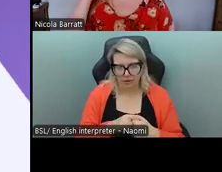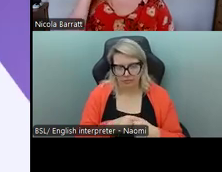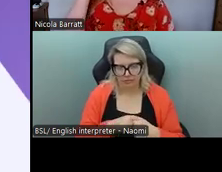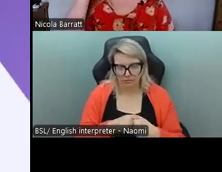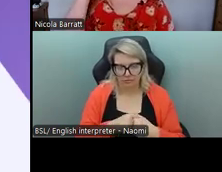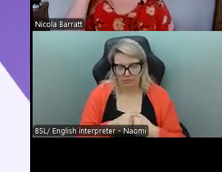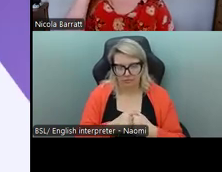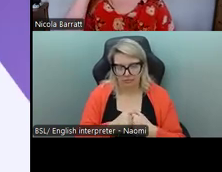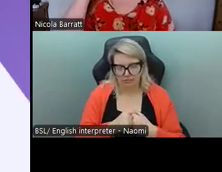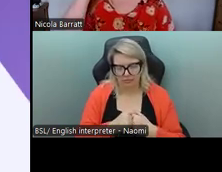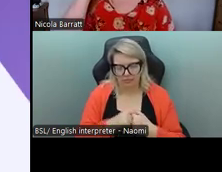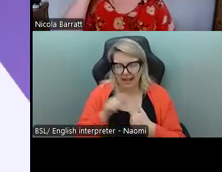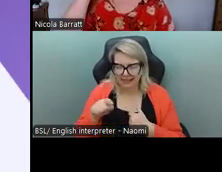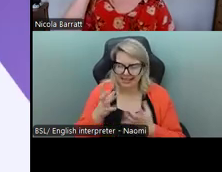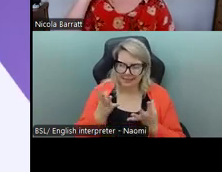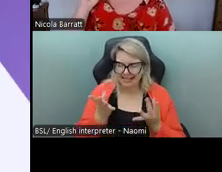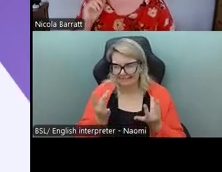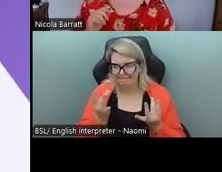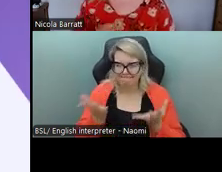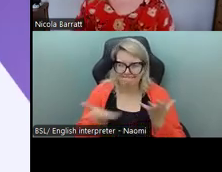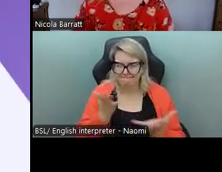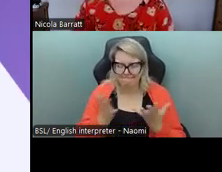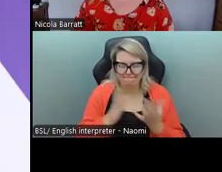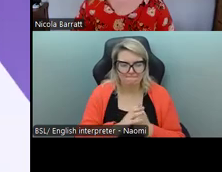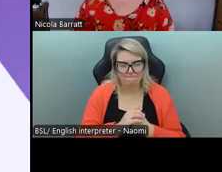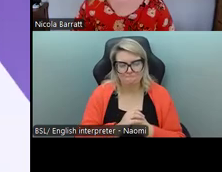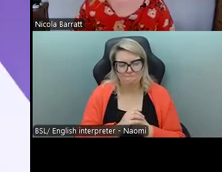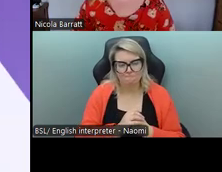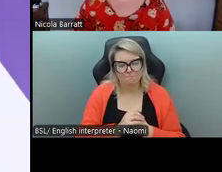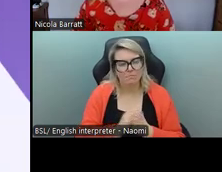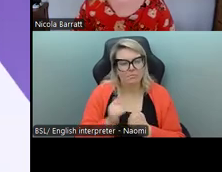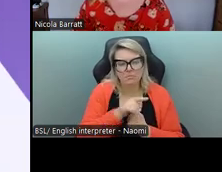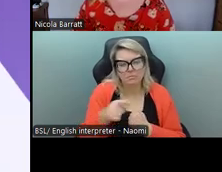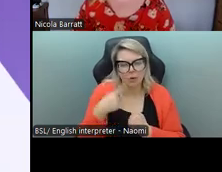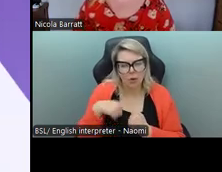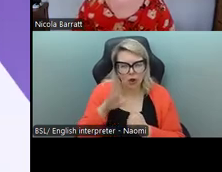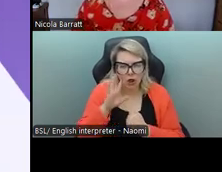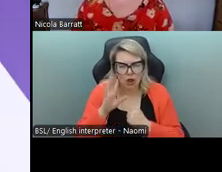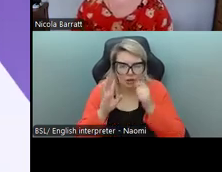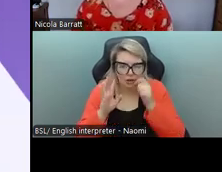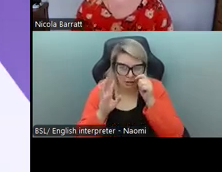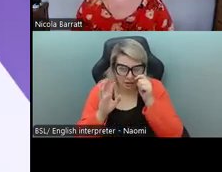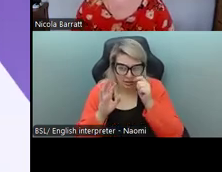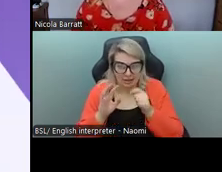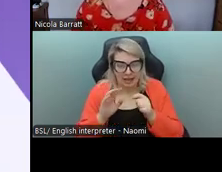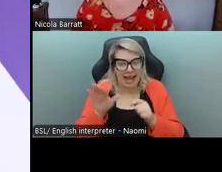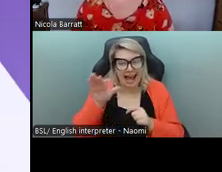This is a bit of a sticky one, links. A lot of you will have heard that putting external links into your posts